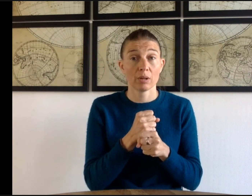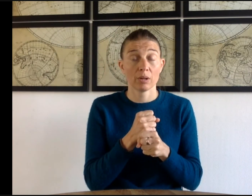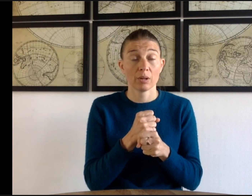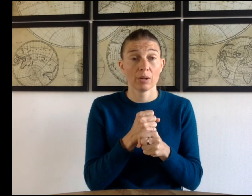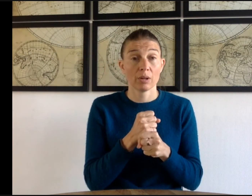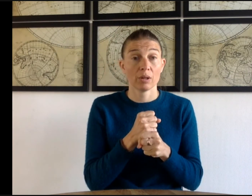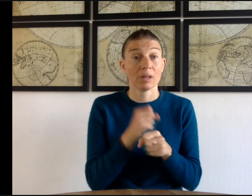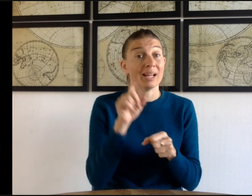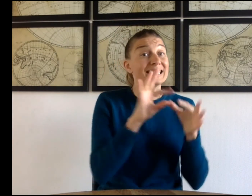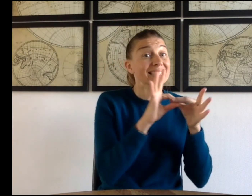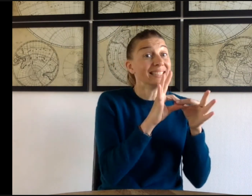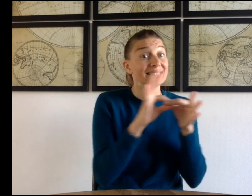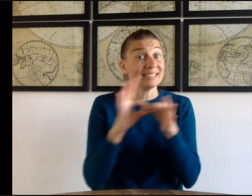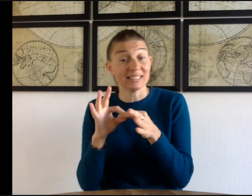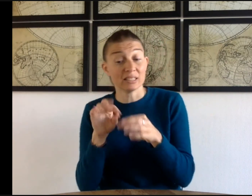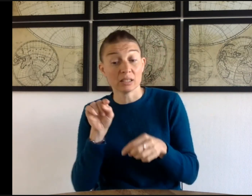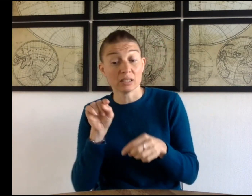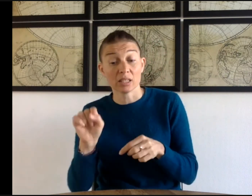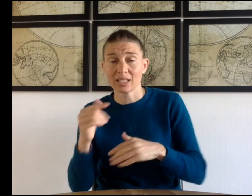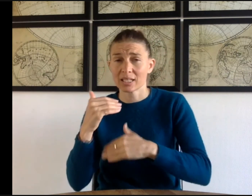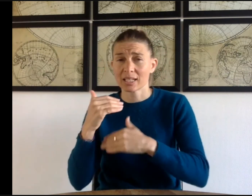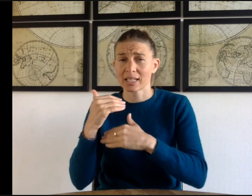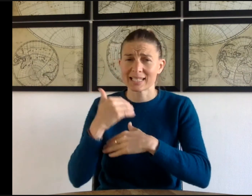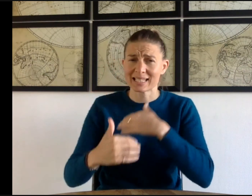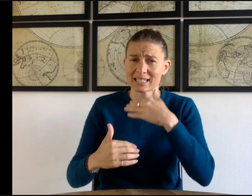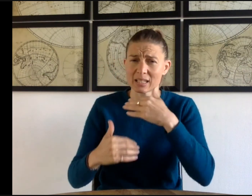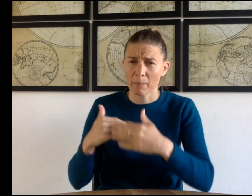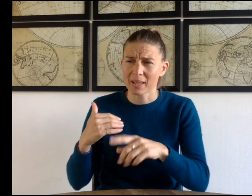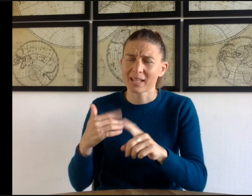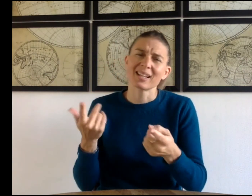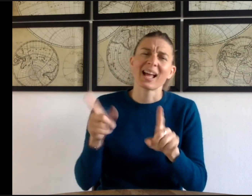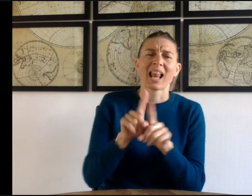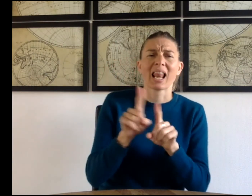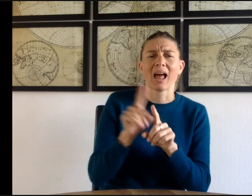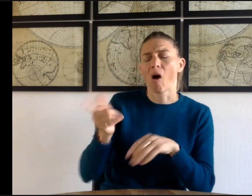as charitable way, let's say, it's seen